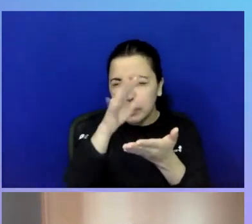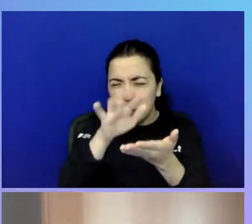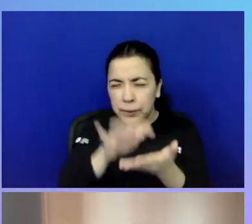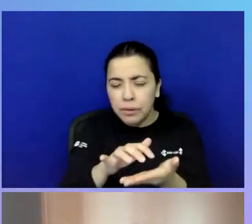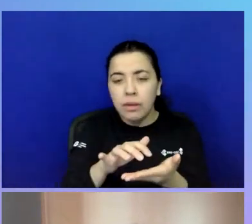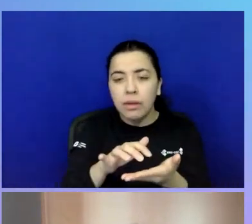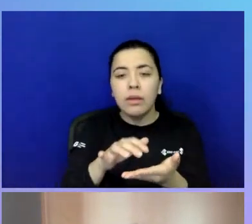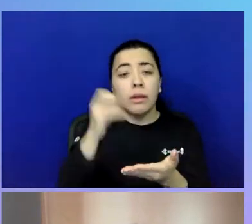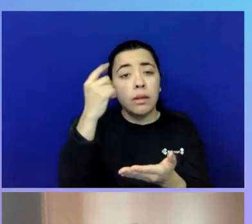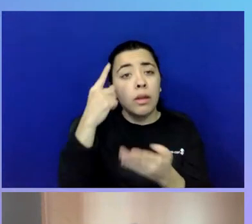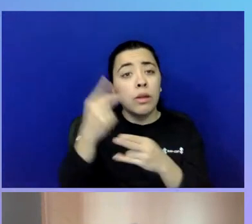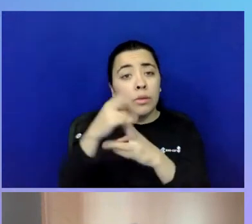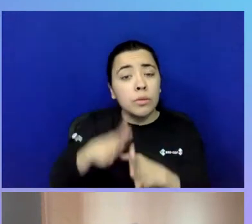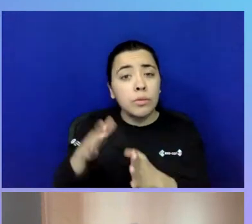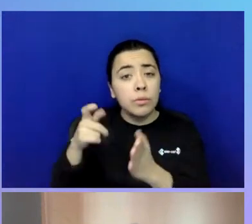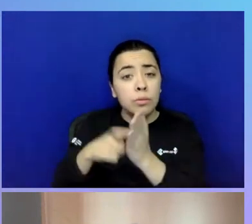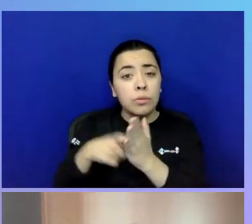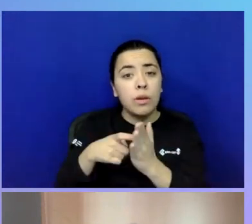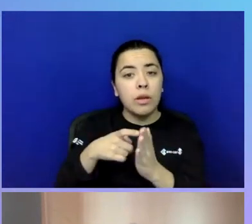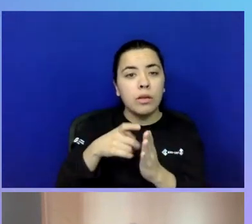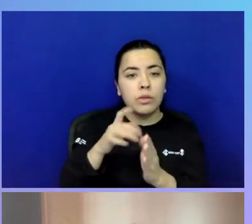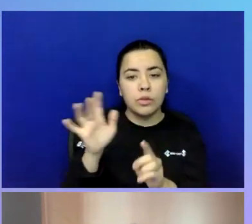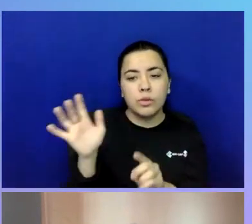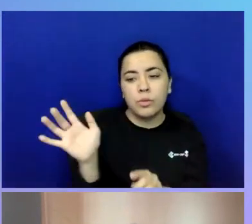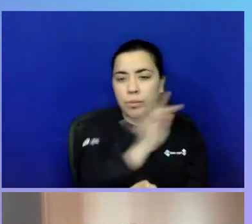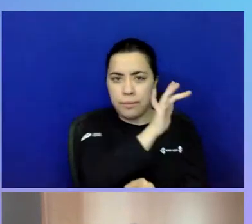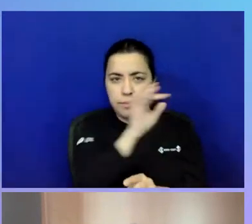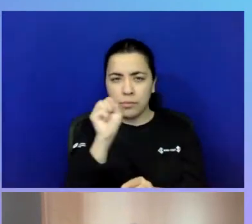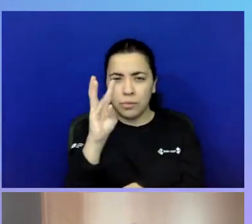link and then swipe to it again to actually hear the status. So